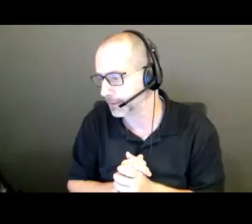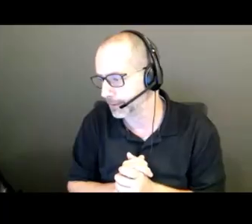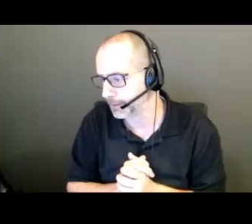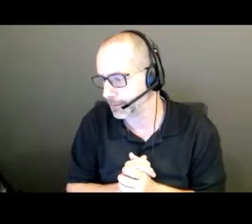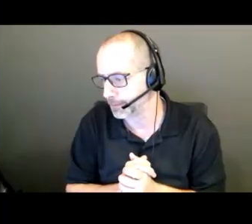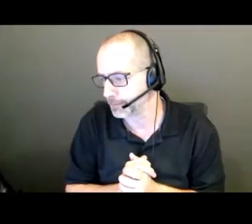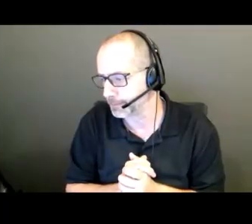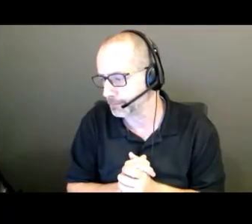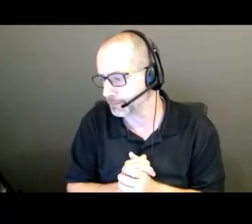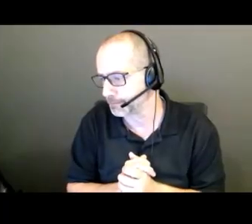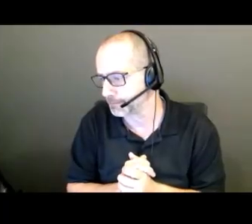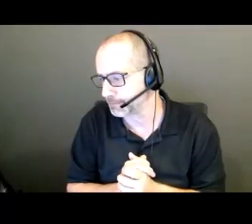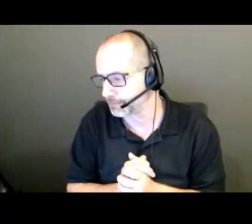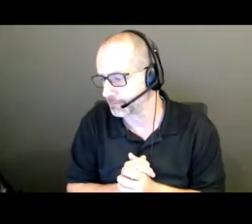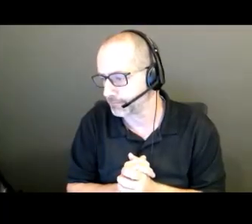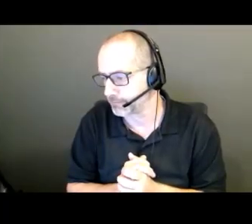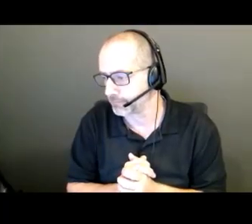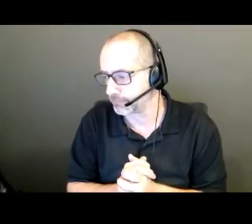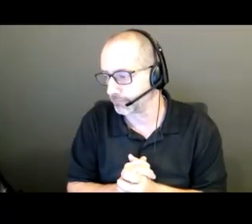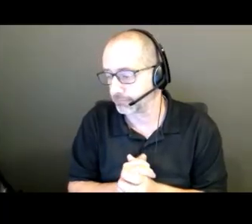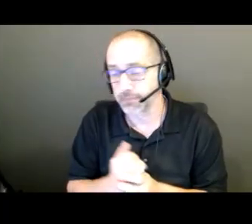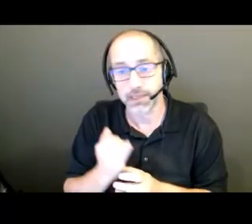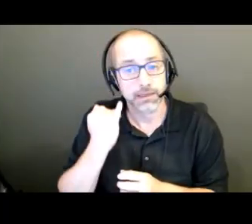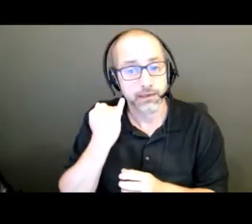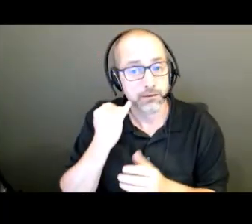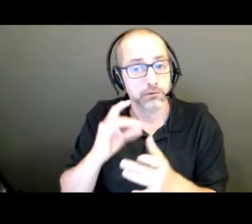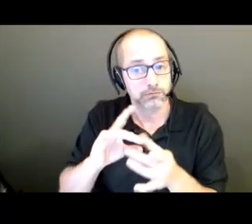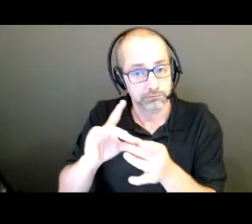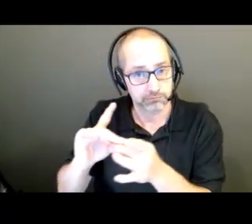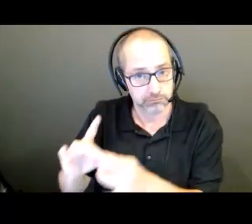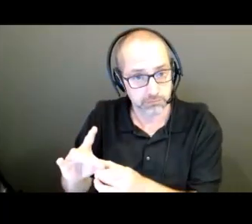If relevant, you may also include optional supporting documents.